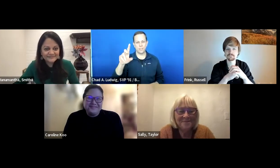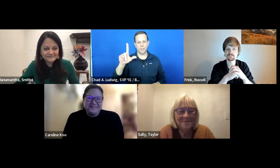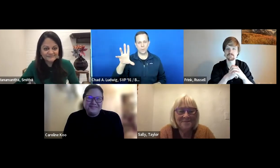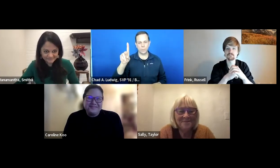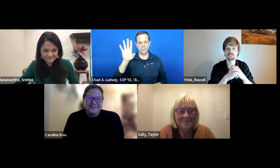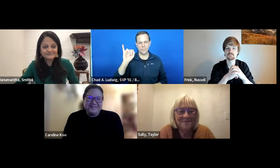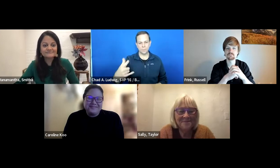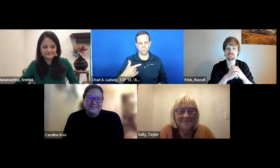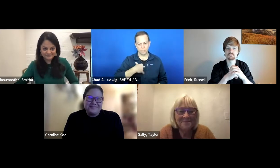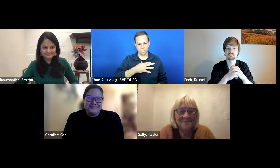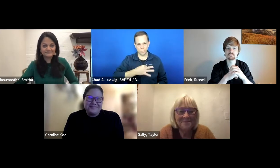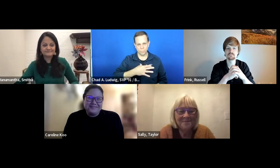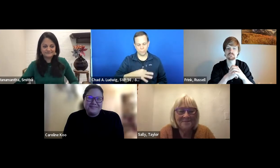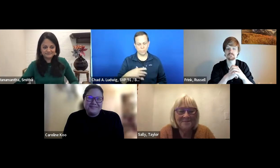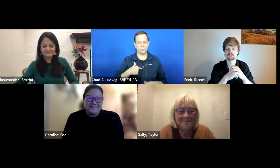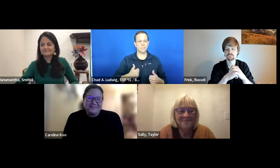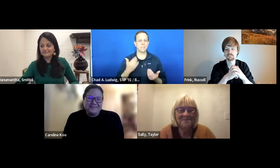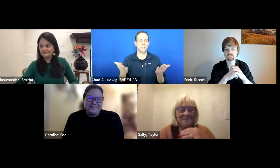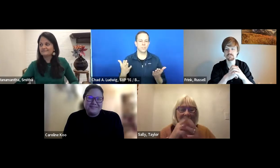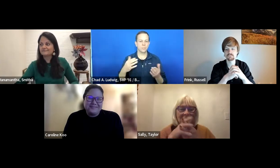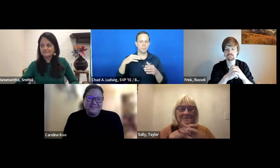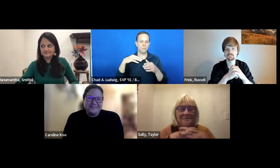Sure. I can start. My name is Chad Ludwig...